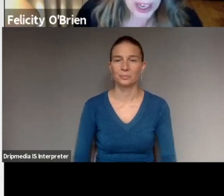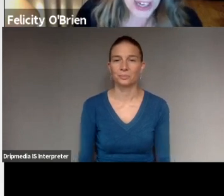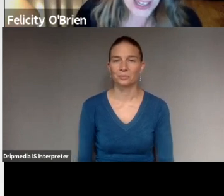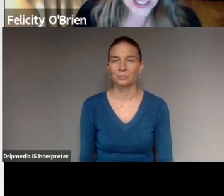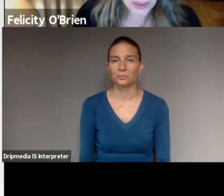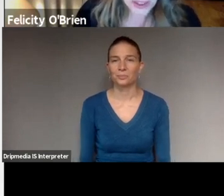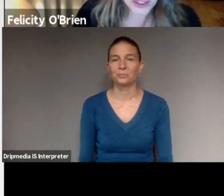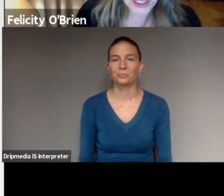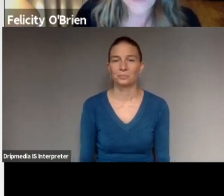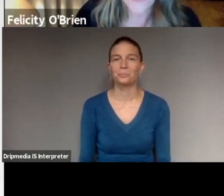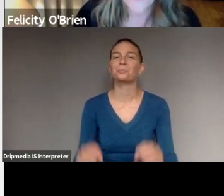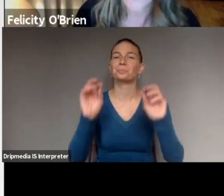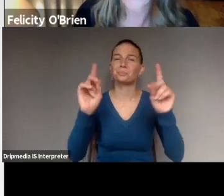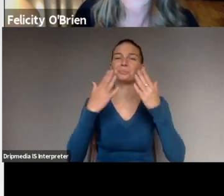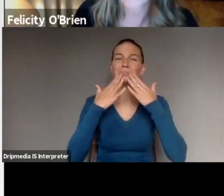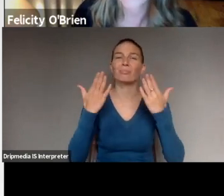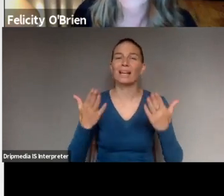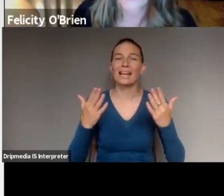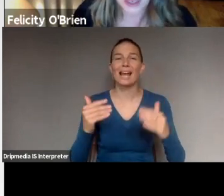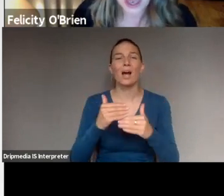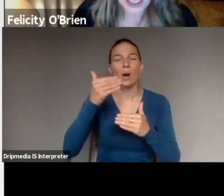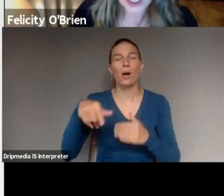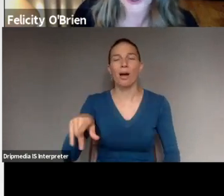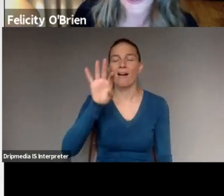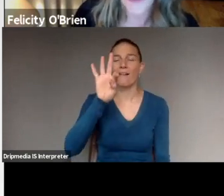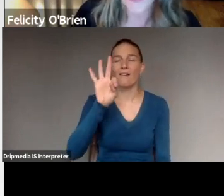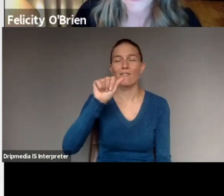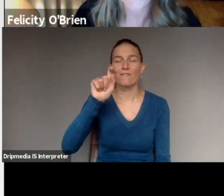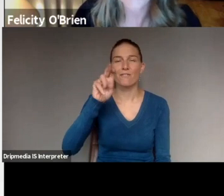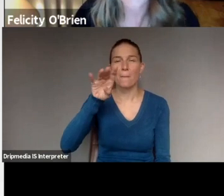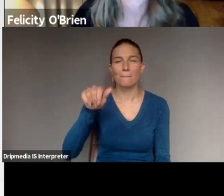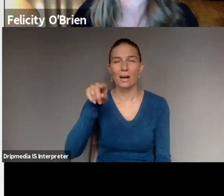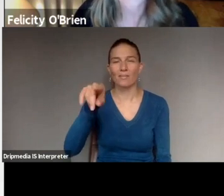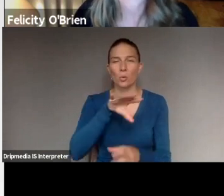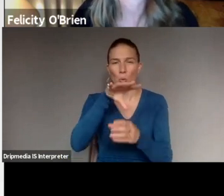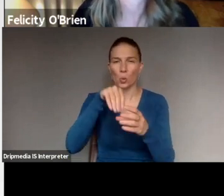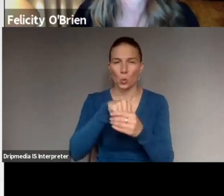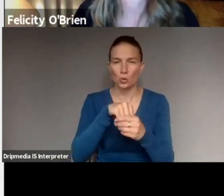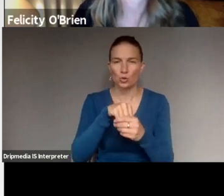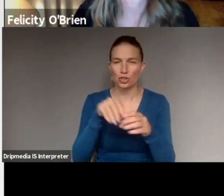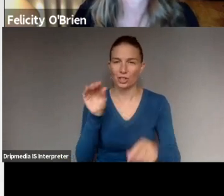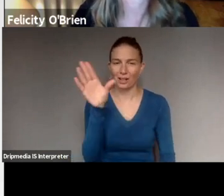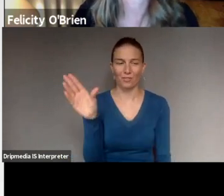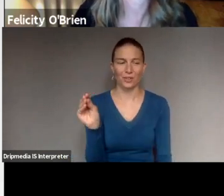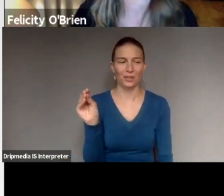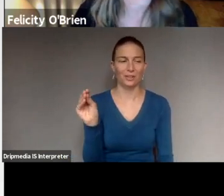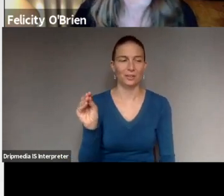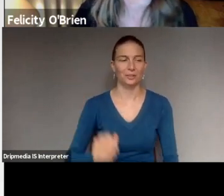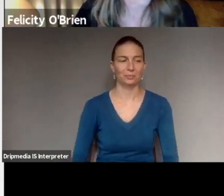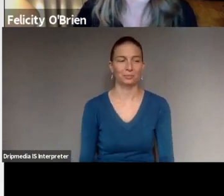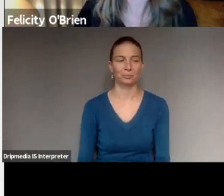And next we’re going to hear from Fatma from Inclusion Africa.